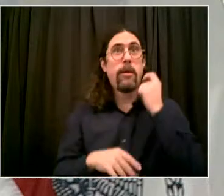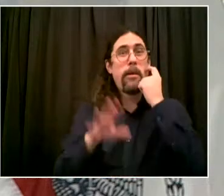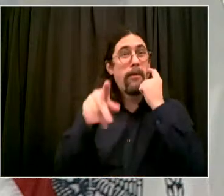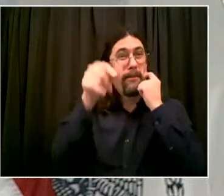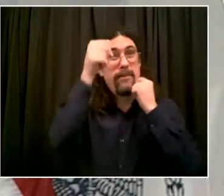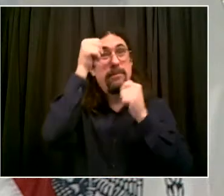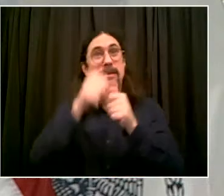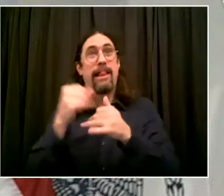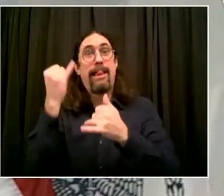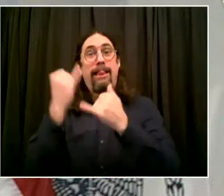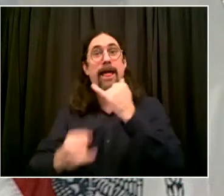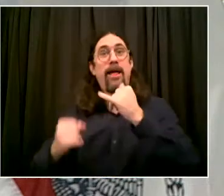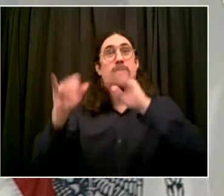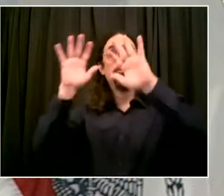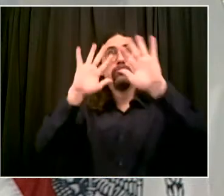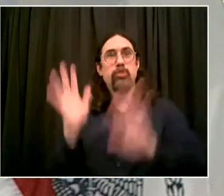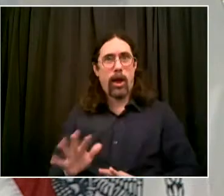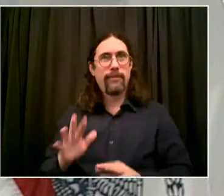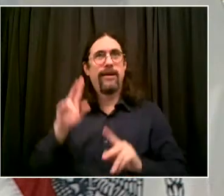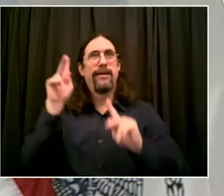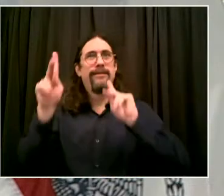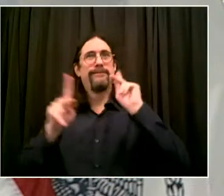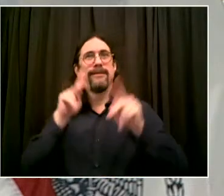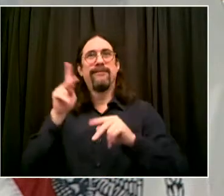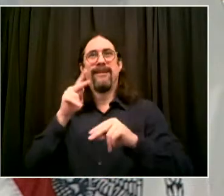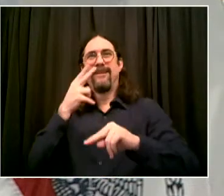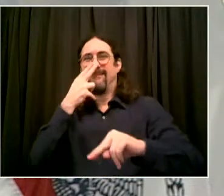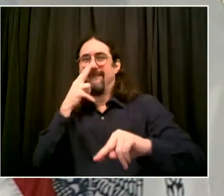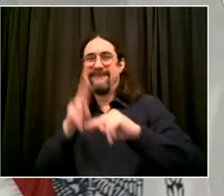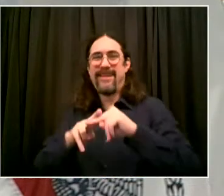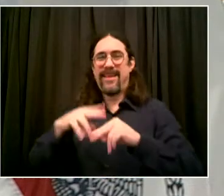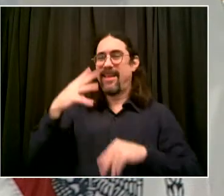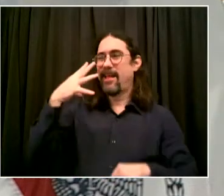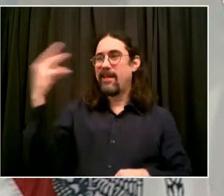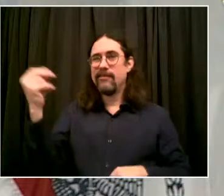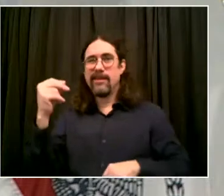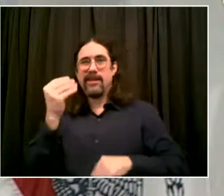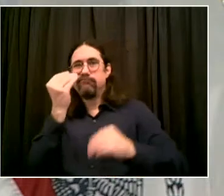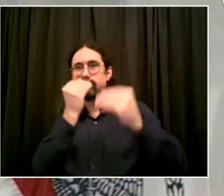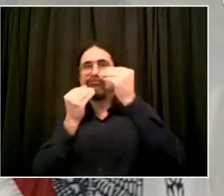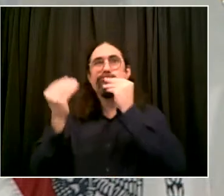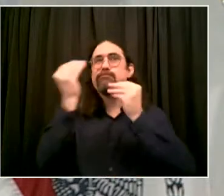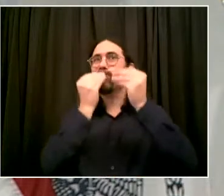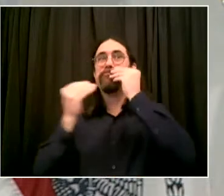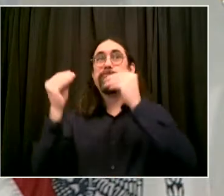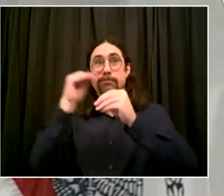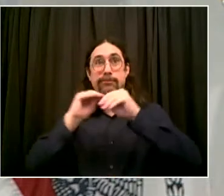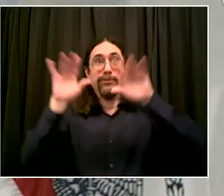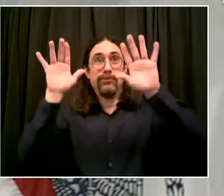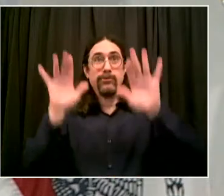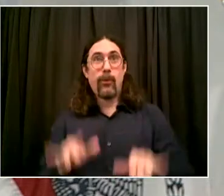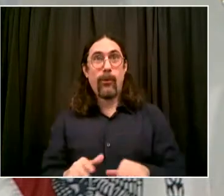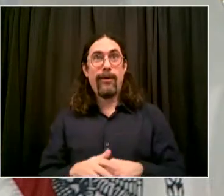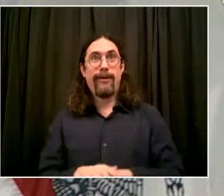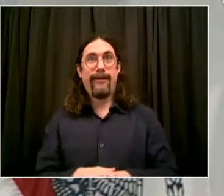SOLIDARITY TO RESTAURANTS. WOULD YOU DO THAT FOR FUN,